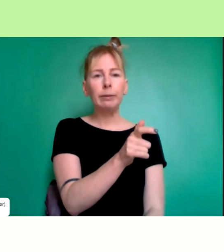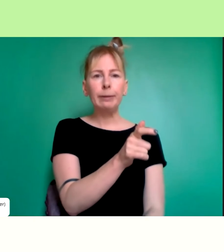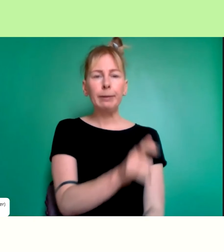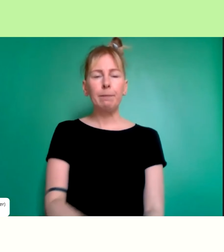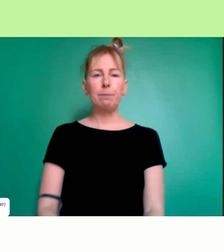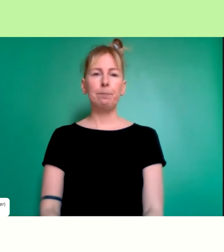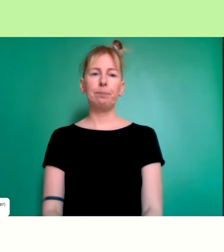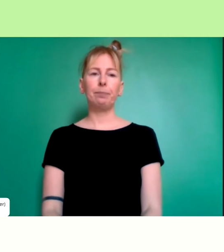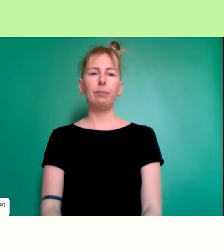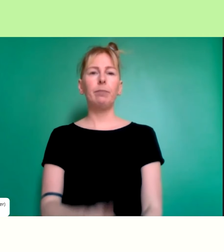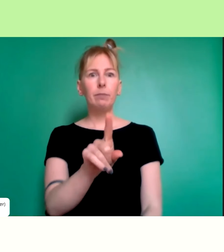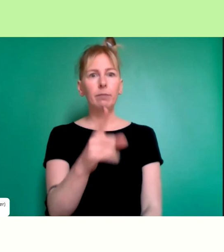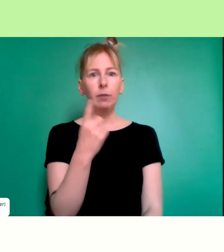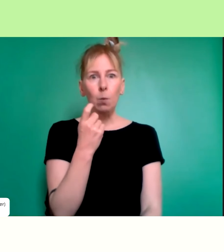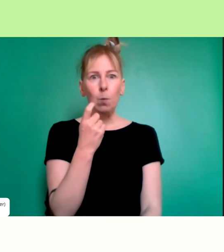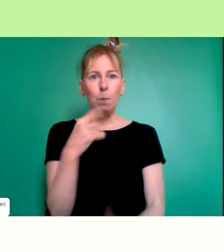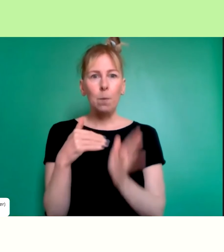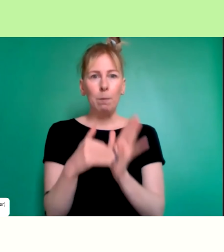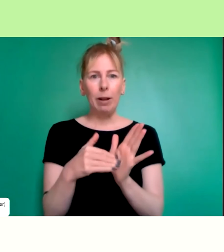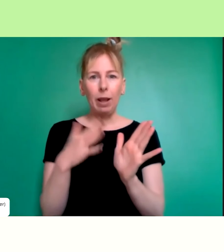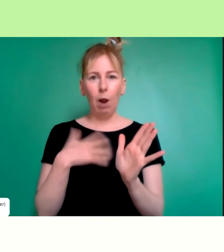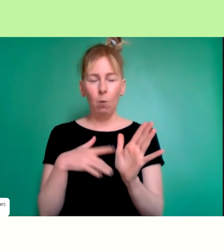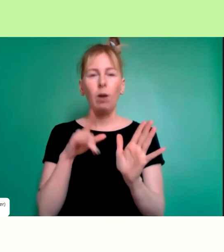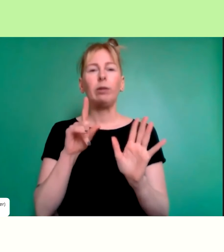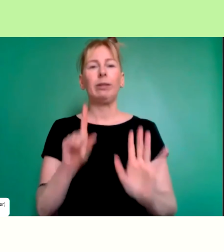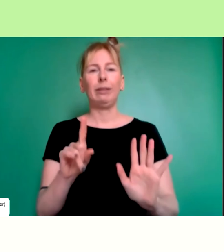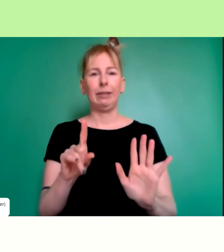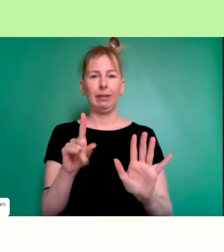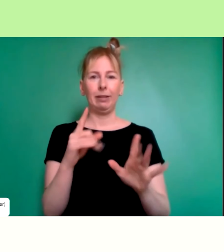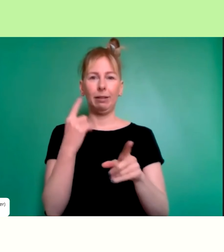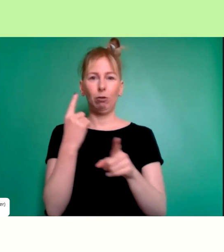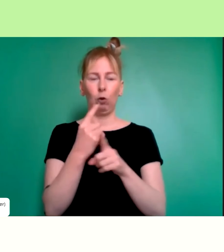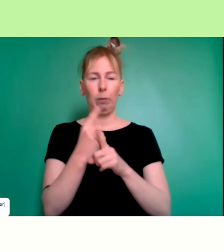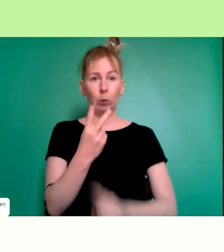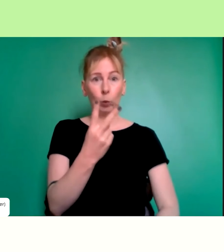because I've got one minute so I'm going to show you 30 seconds each of the two projects